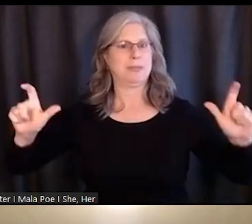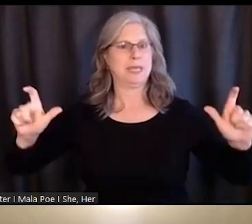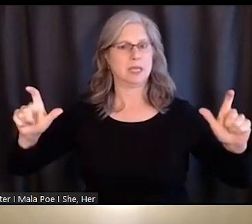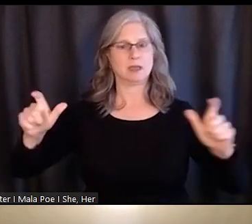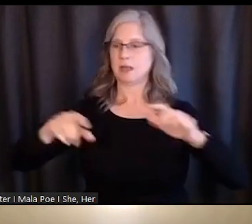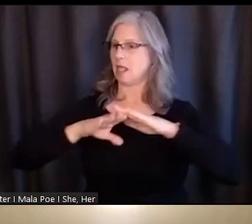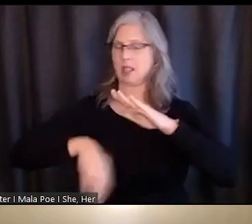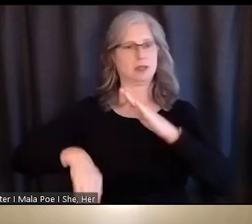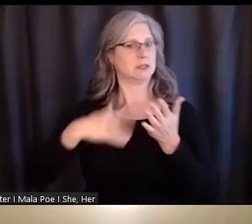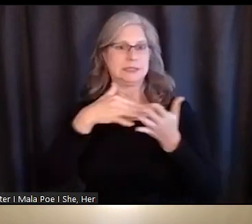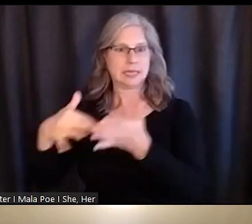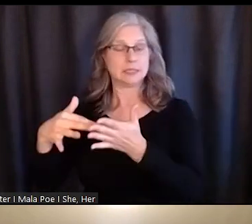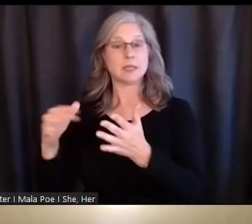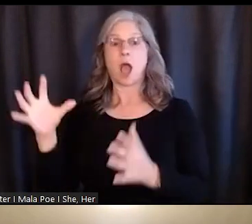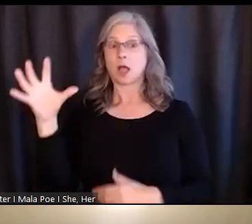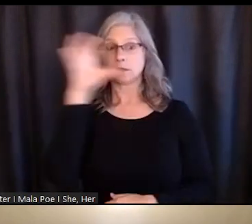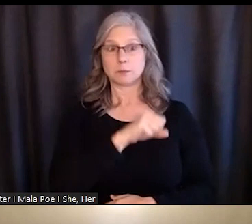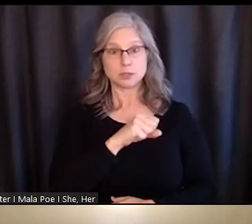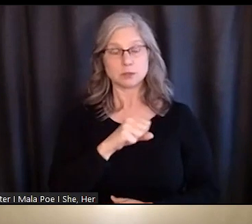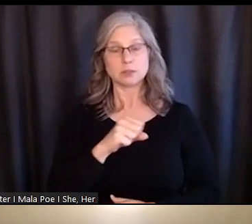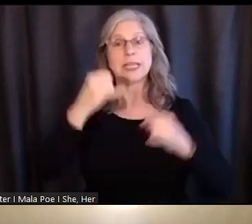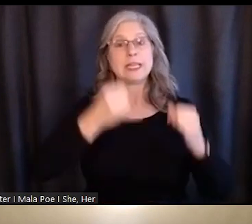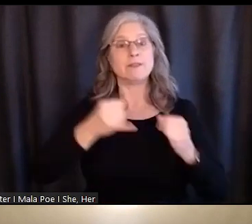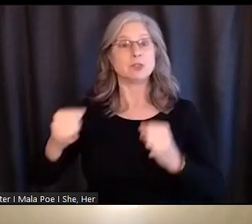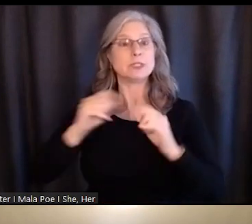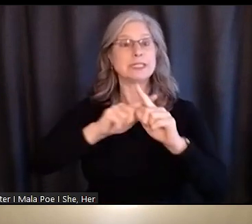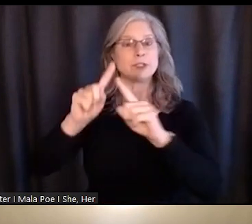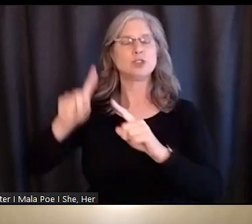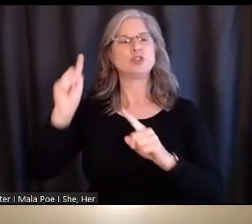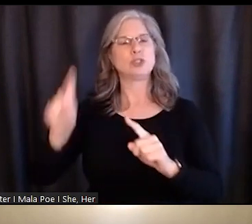the assumption is that individual differences should be systematic and constrained,